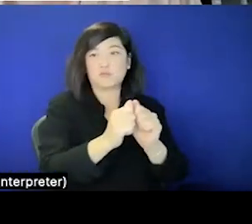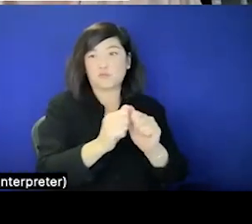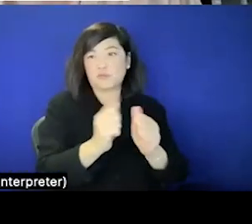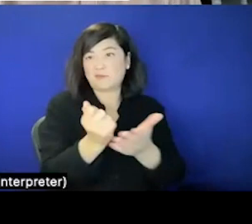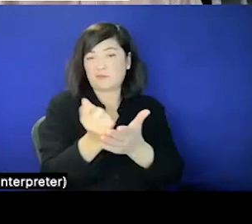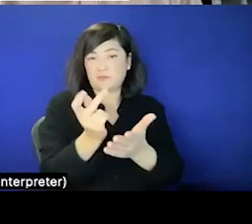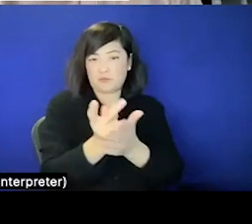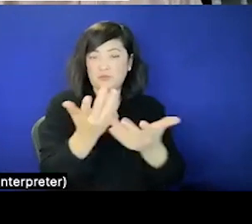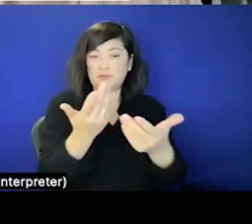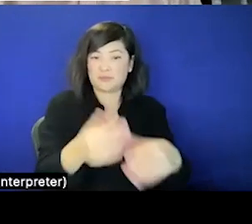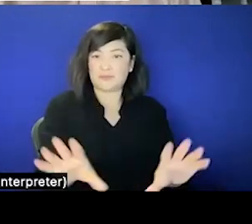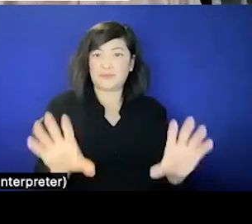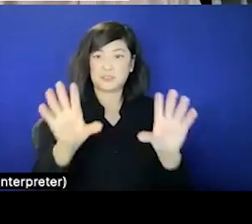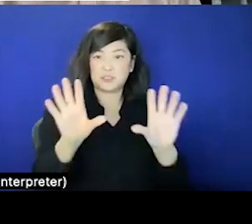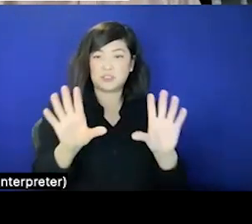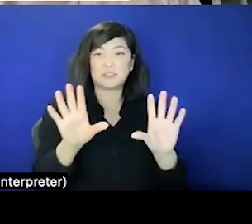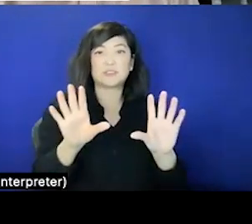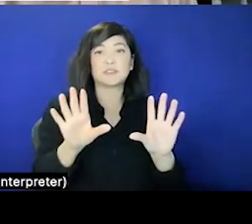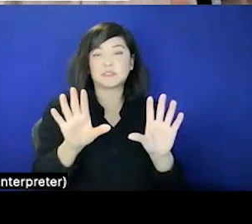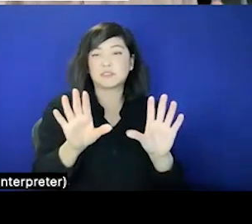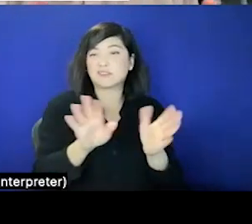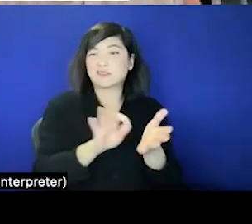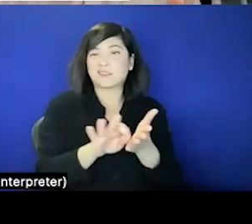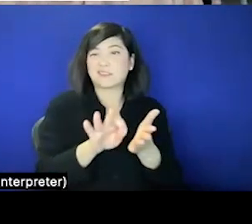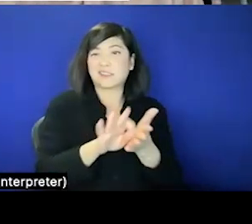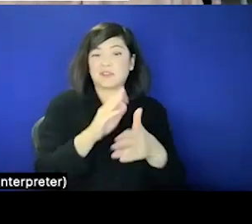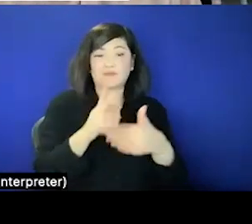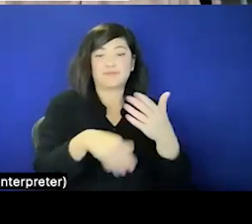and the accounting is relatively straightforward at a distributor or